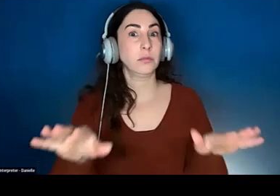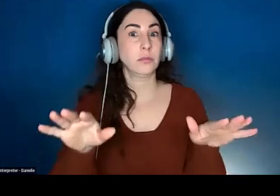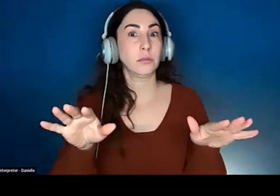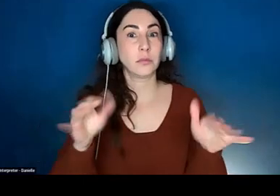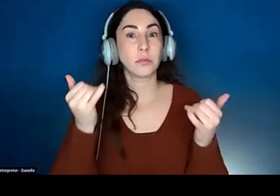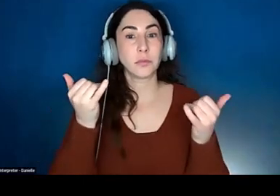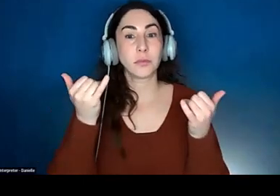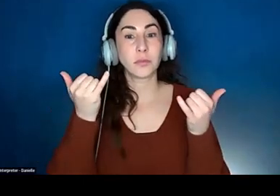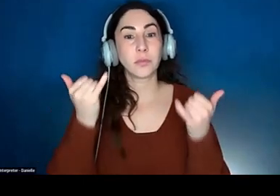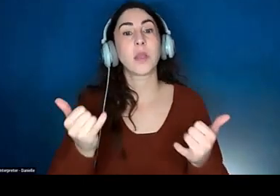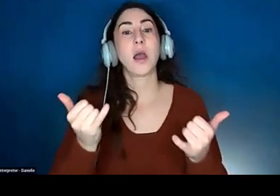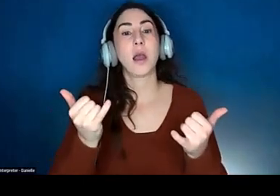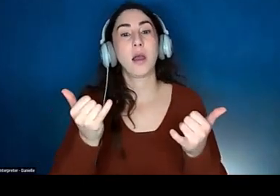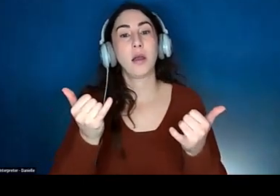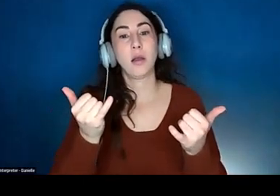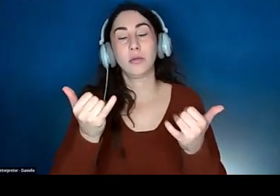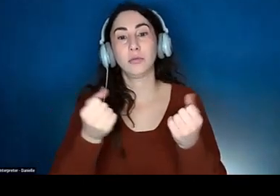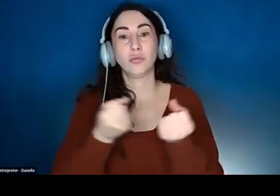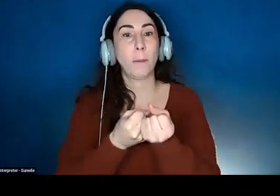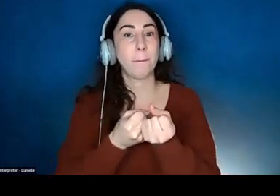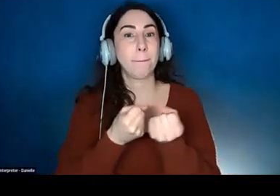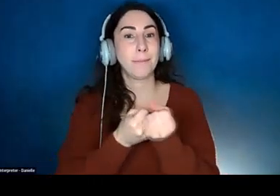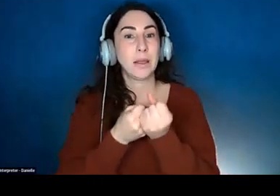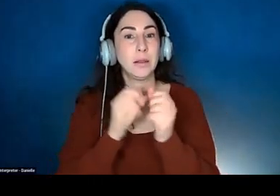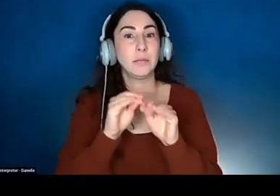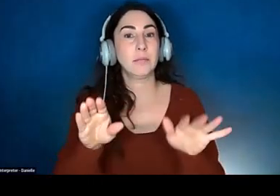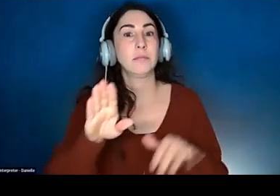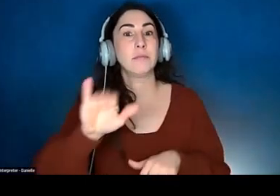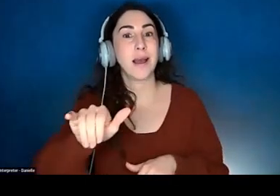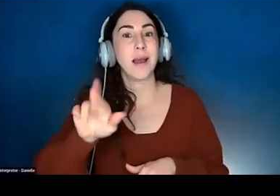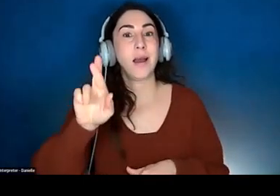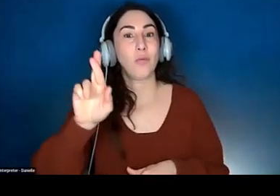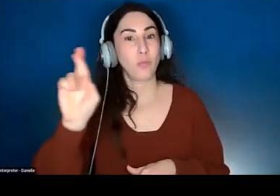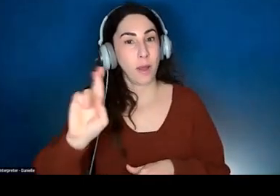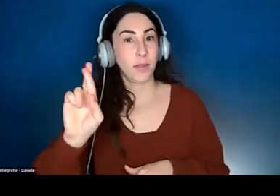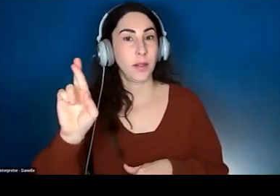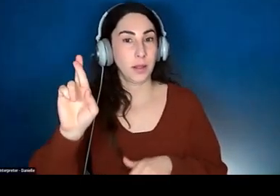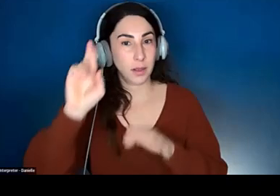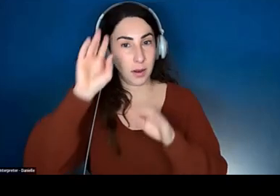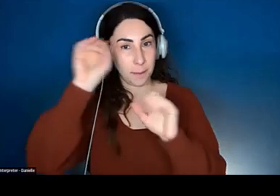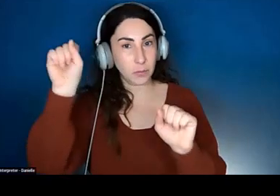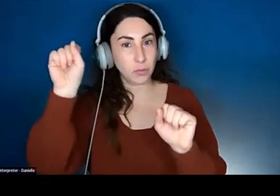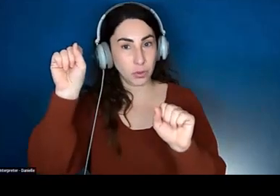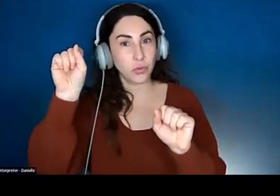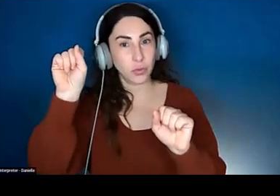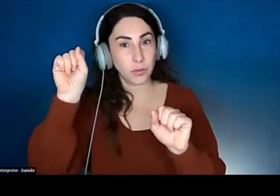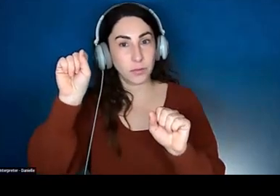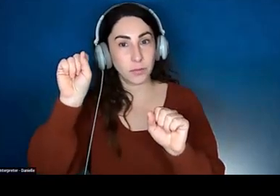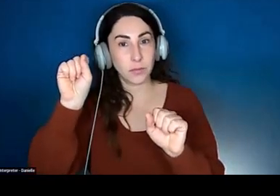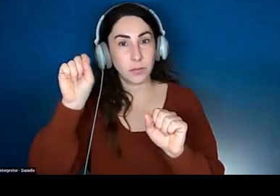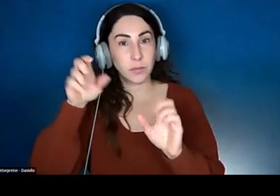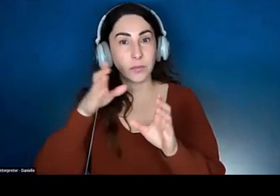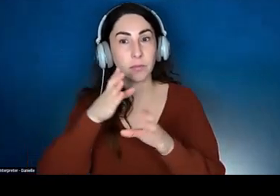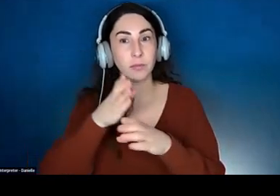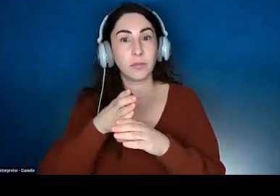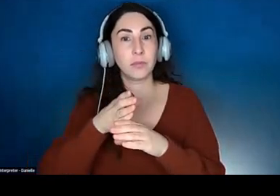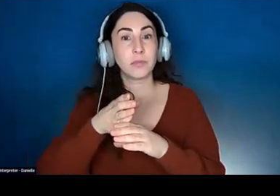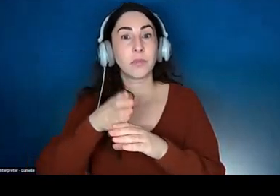being championed by a Republican administration after initially receiving funding in a Democratic